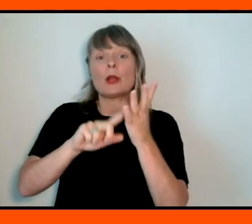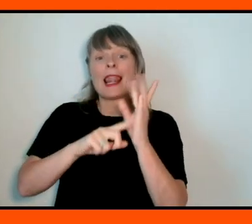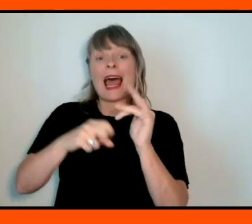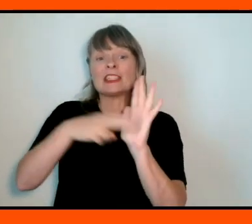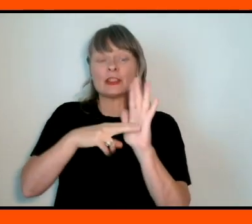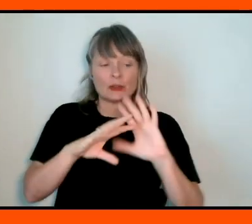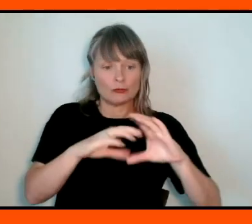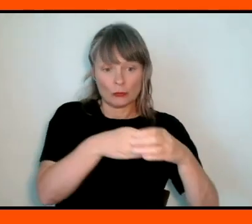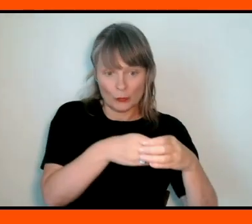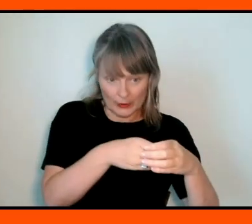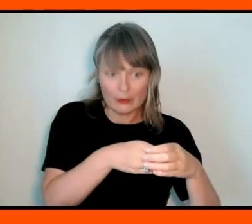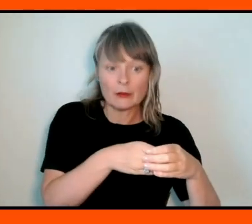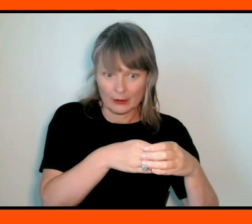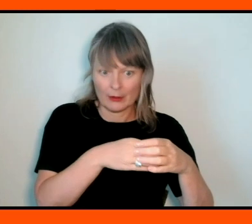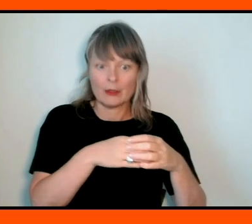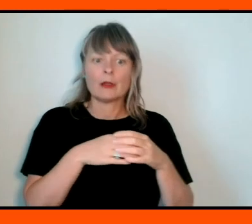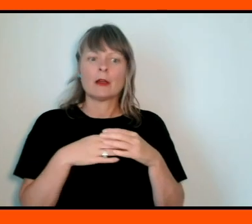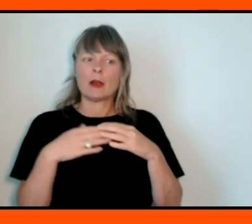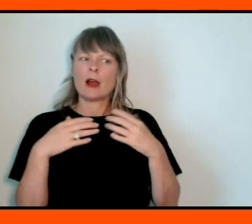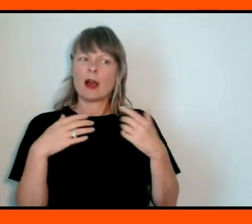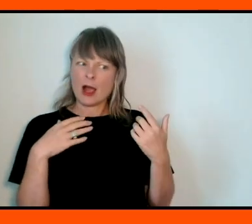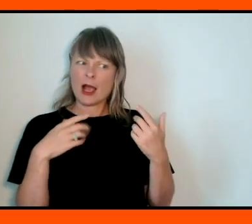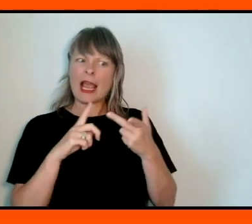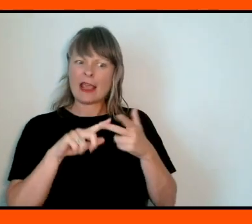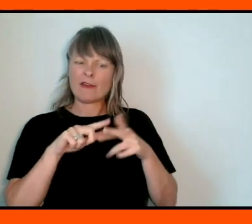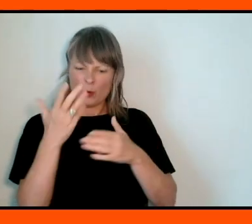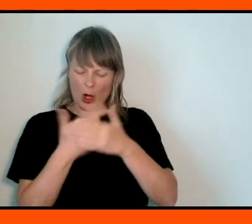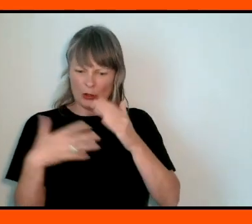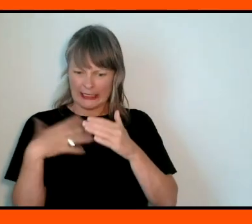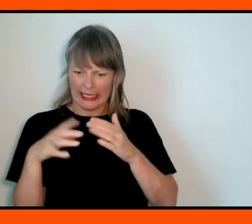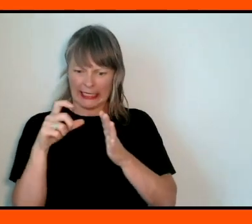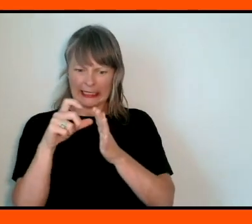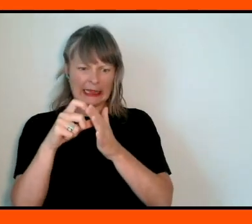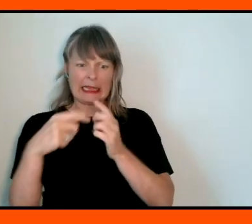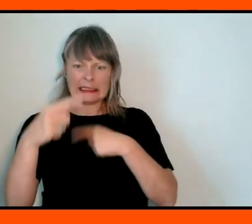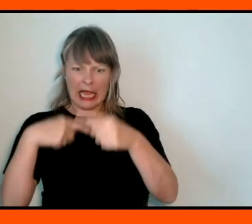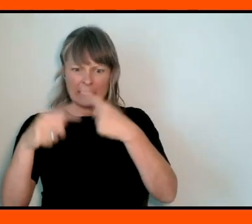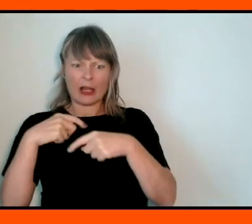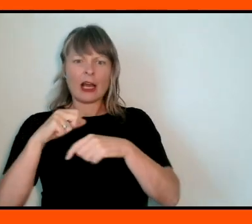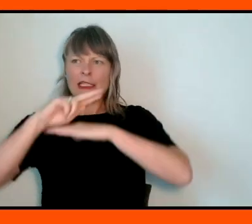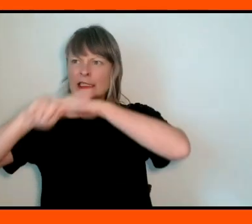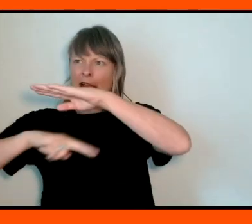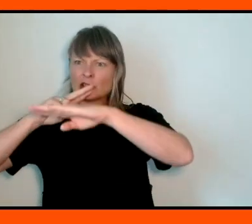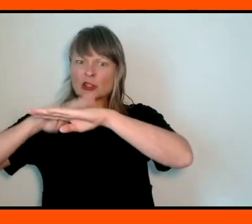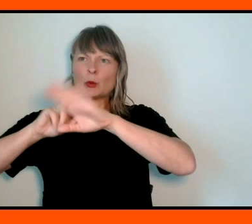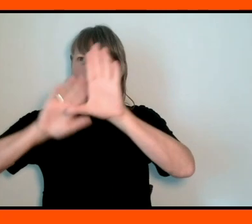because if data is only needed at the national or State and Territory level there are other ways that we can produce the information